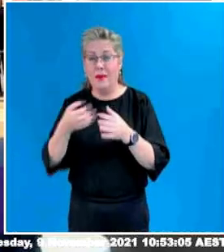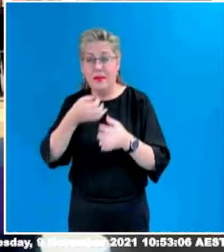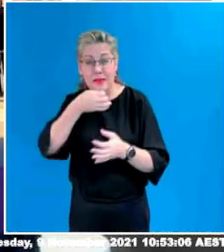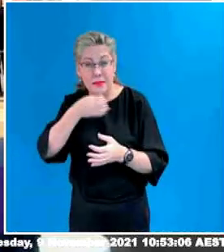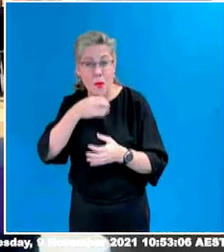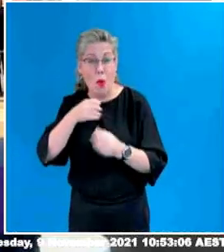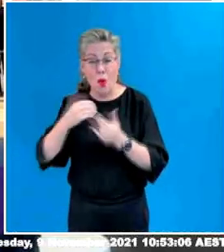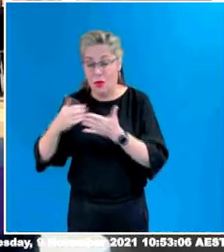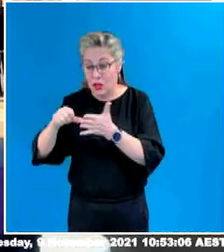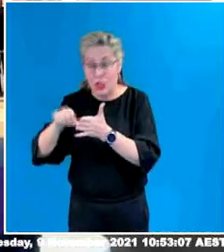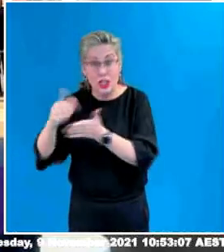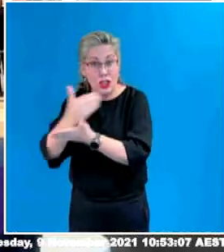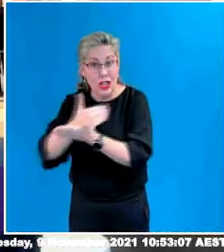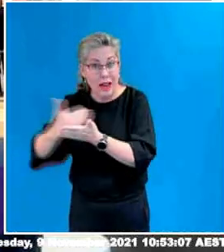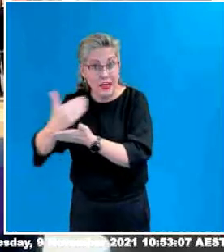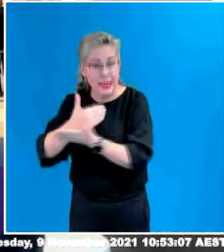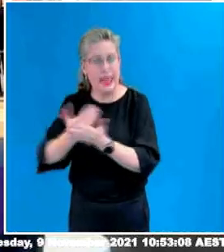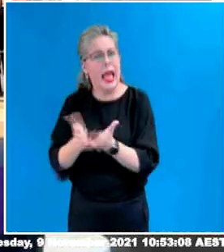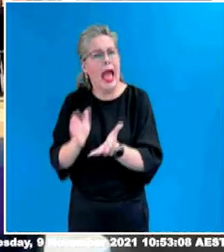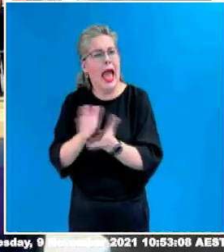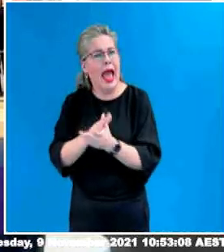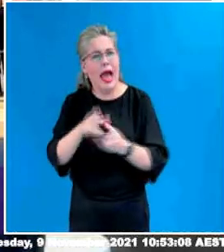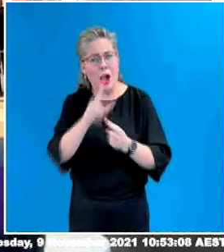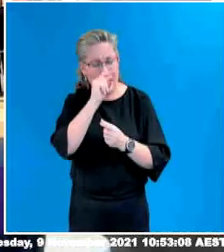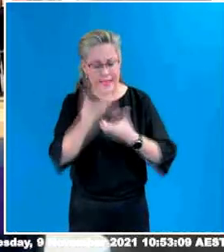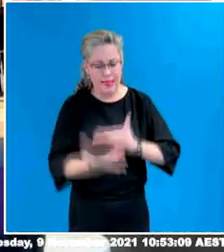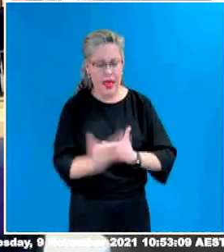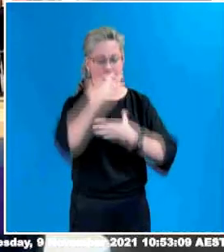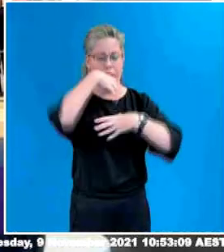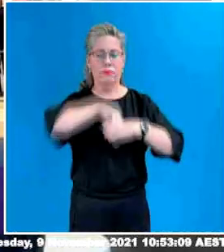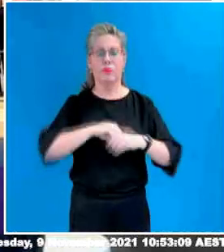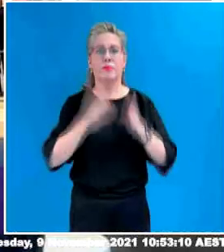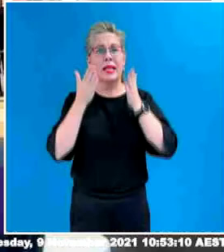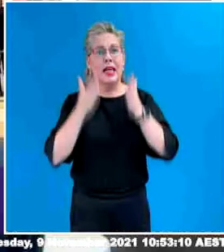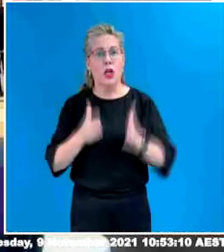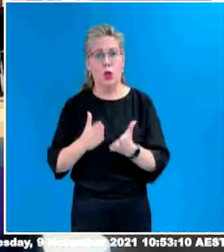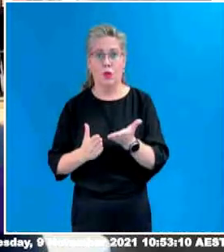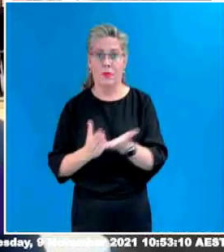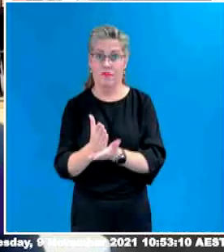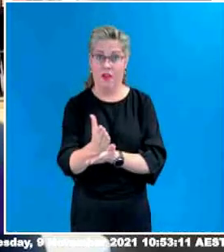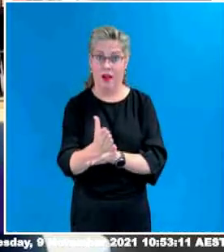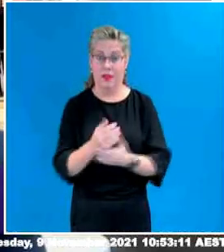For people with disability, their human rights are directly affected by